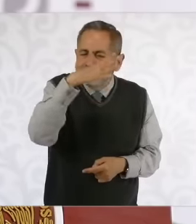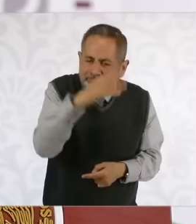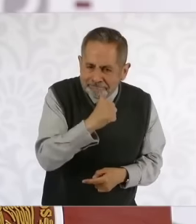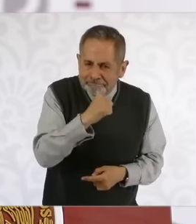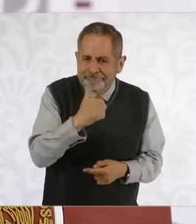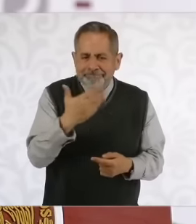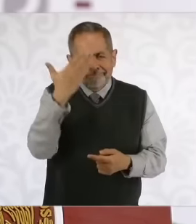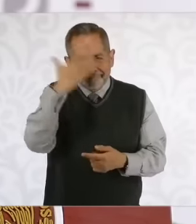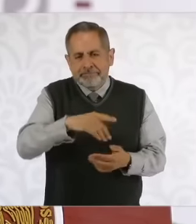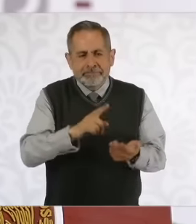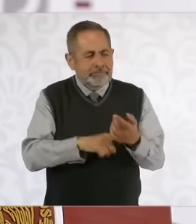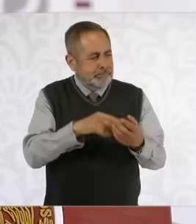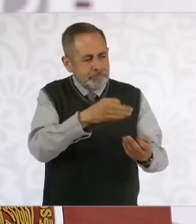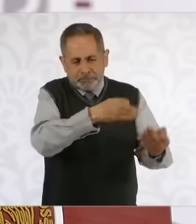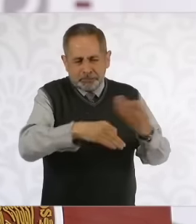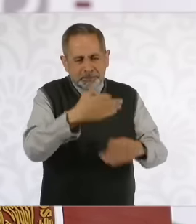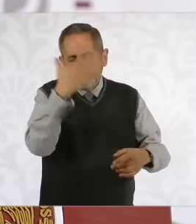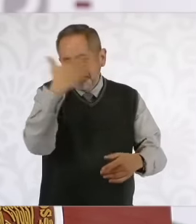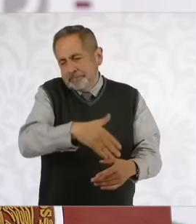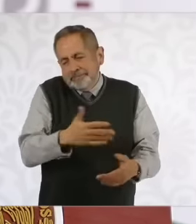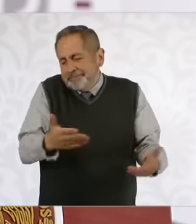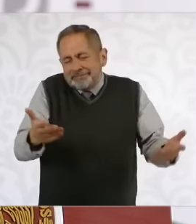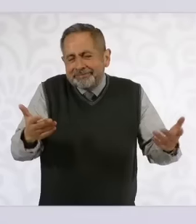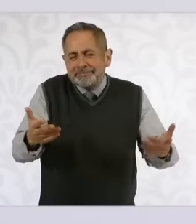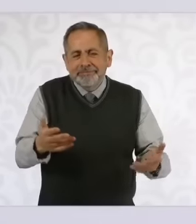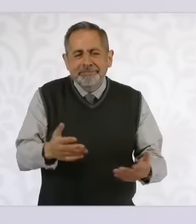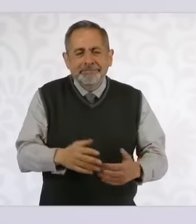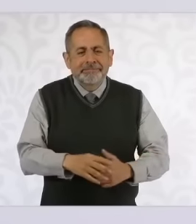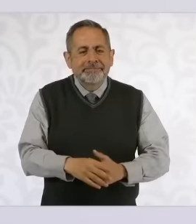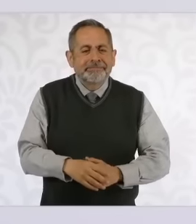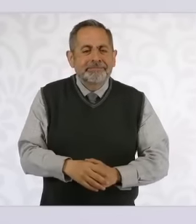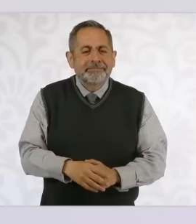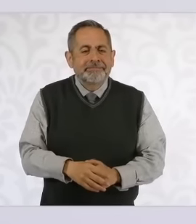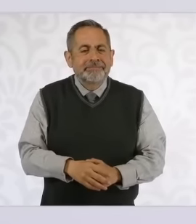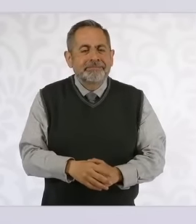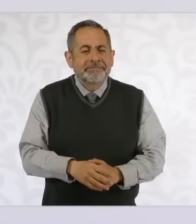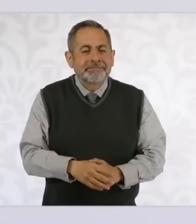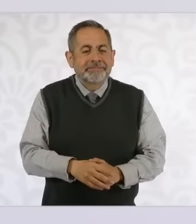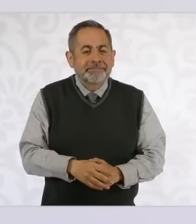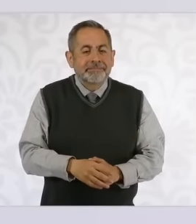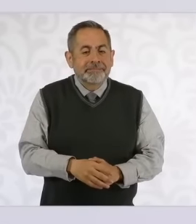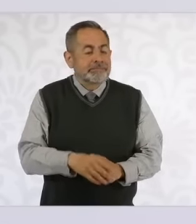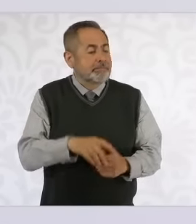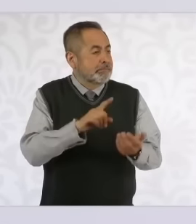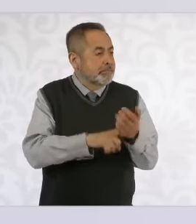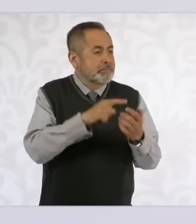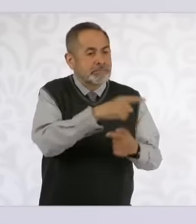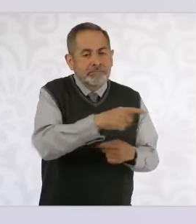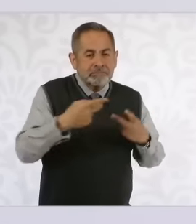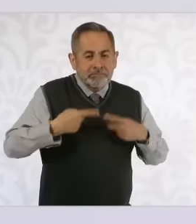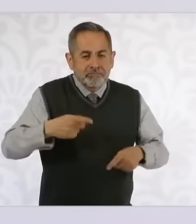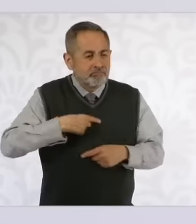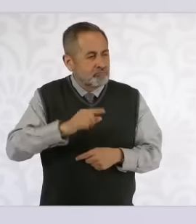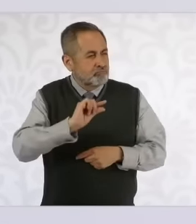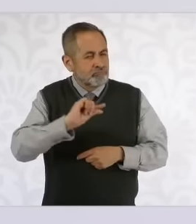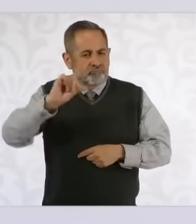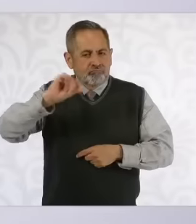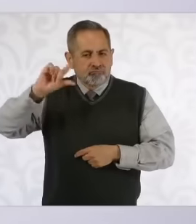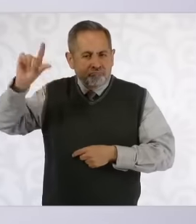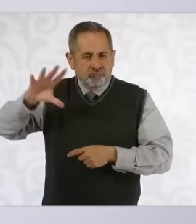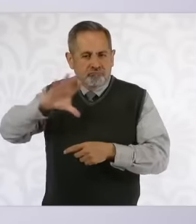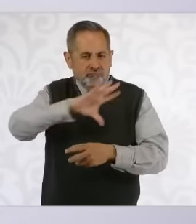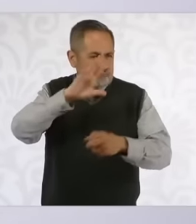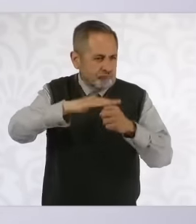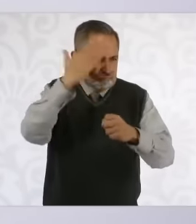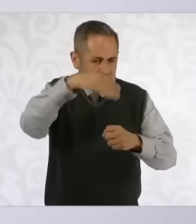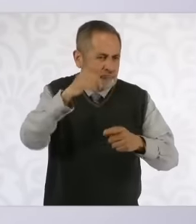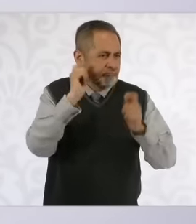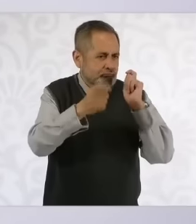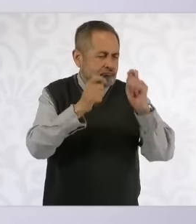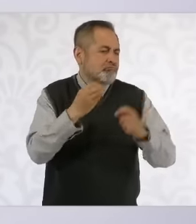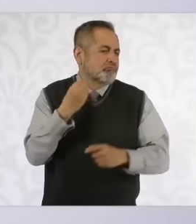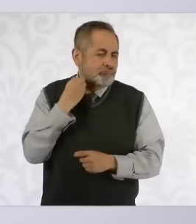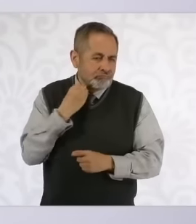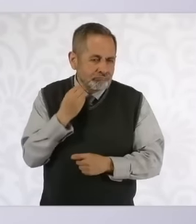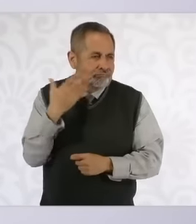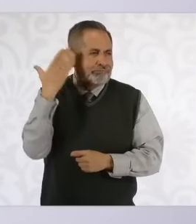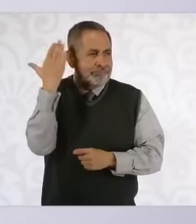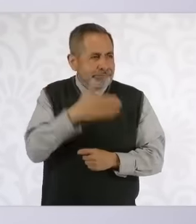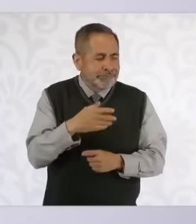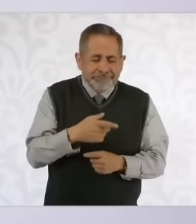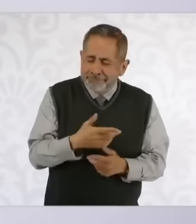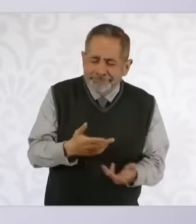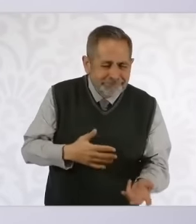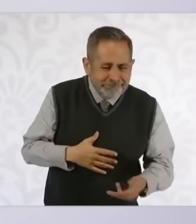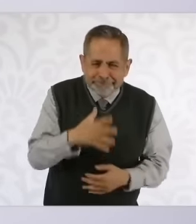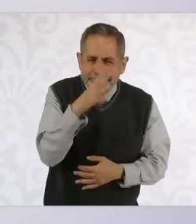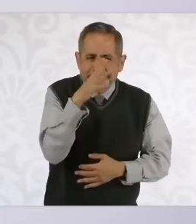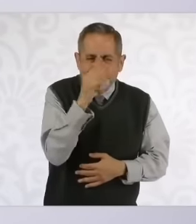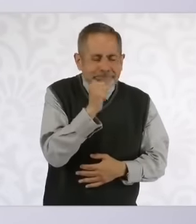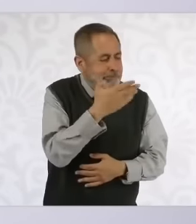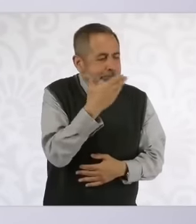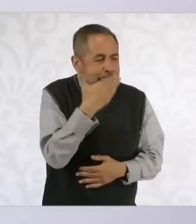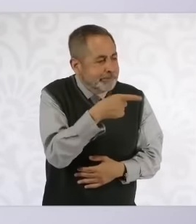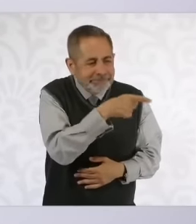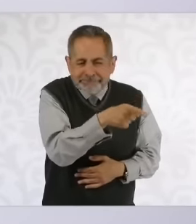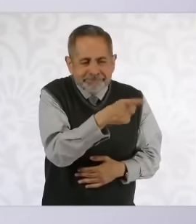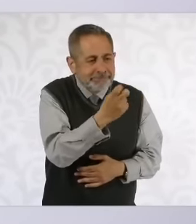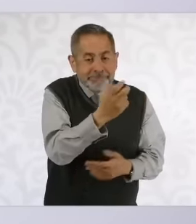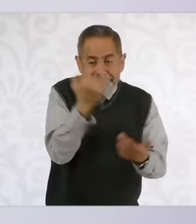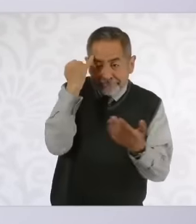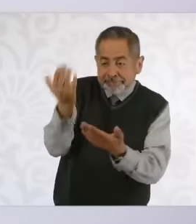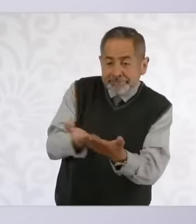the legal professionals know that not This proposal that this minister is presenting is correct.